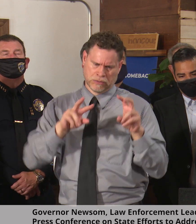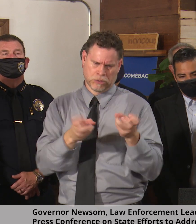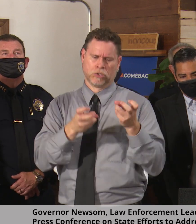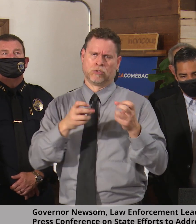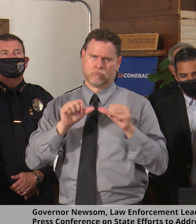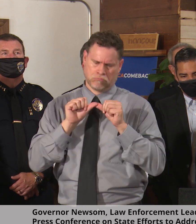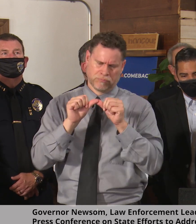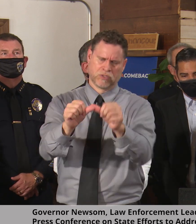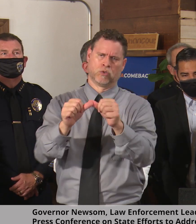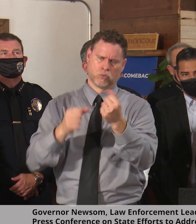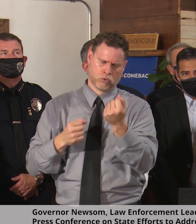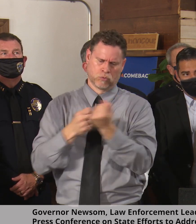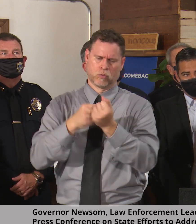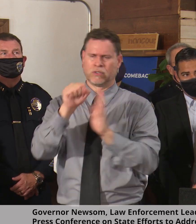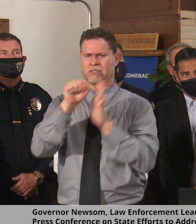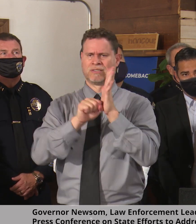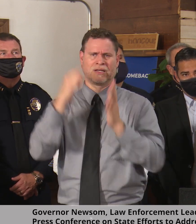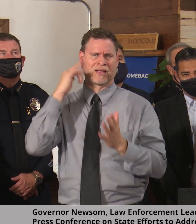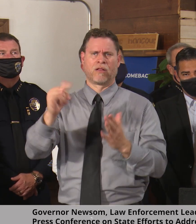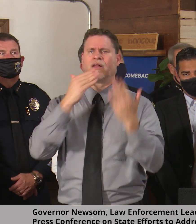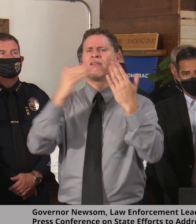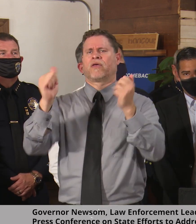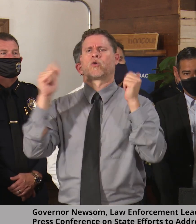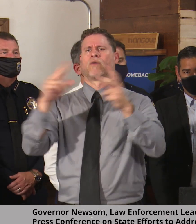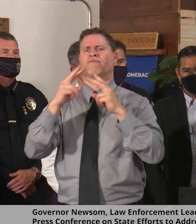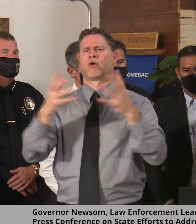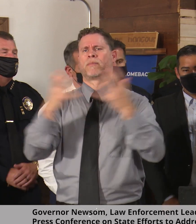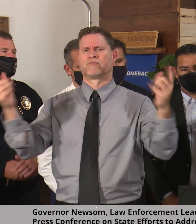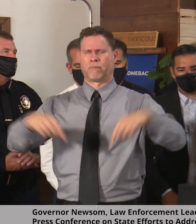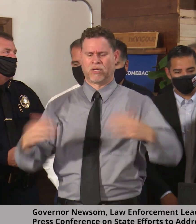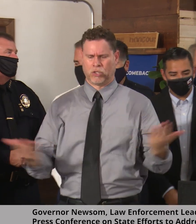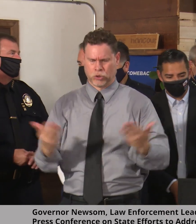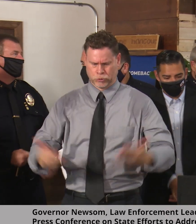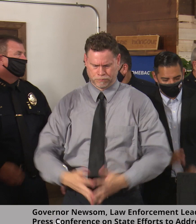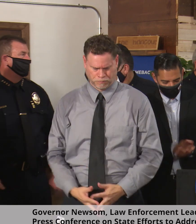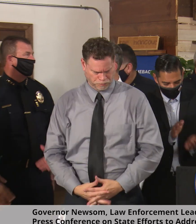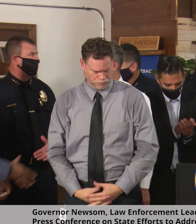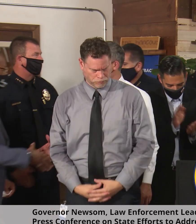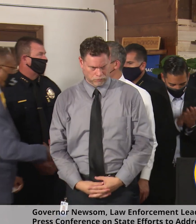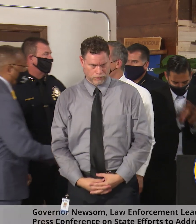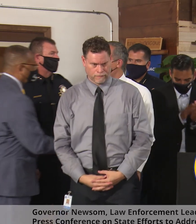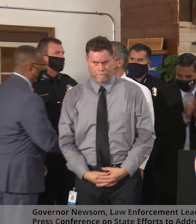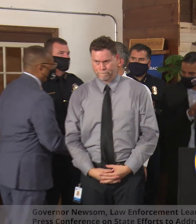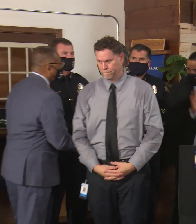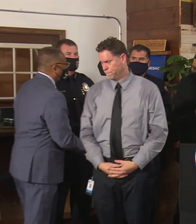with the support of the state of California. Thank you all very much for being here.